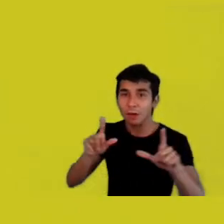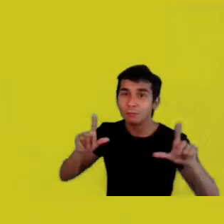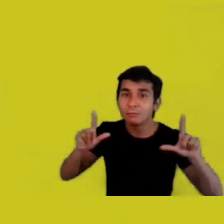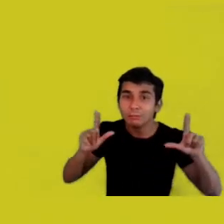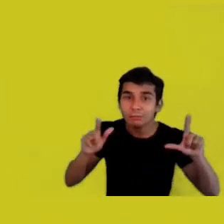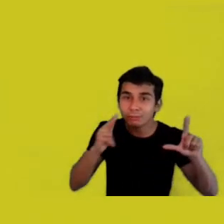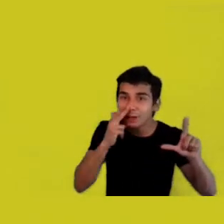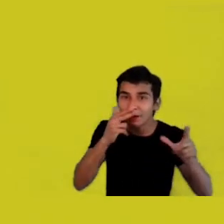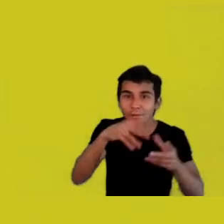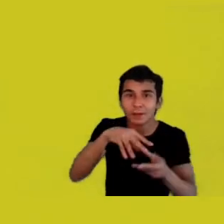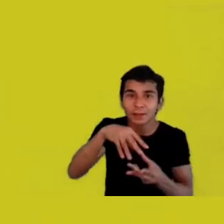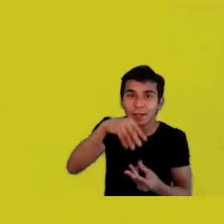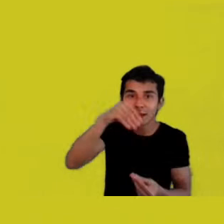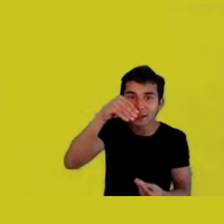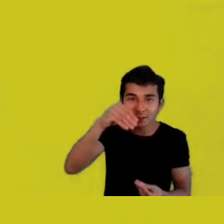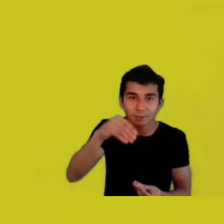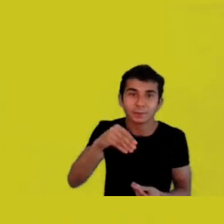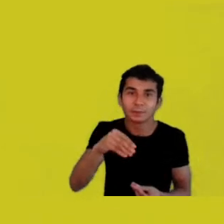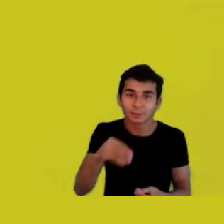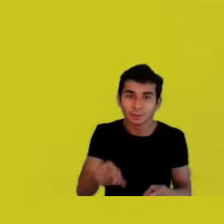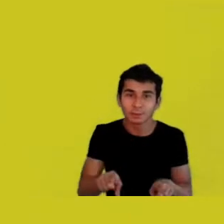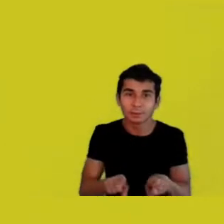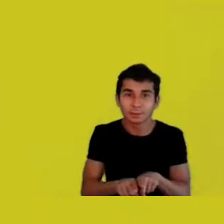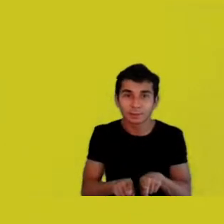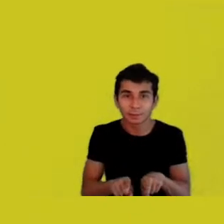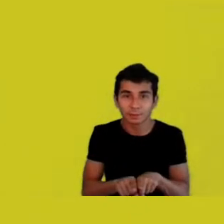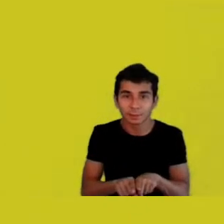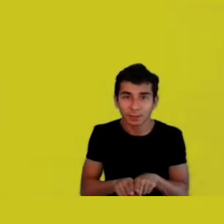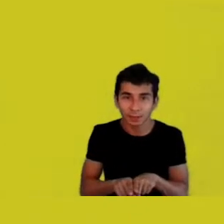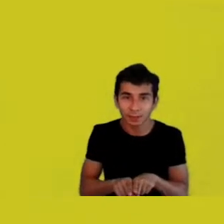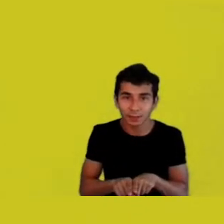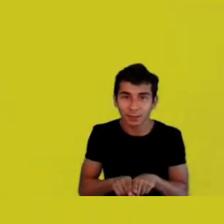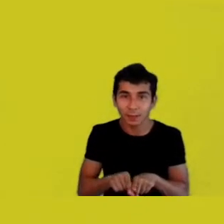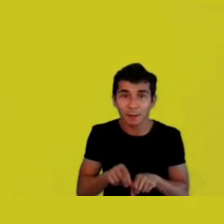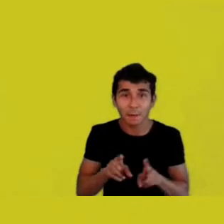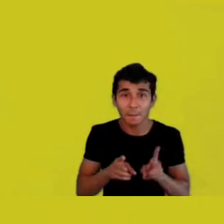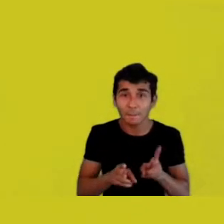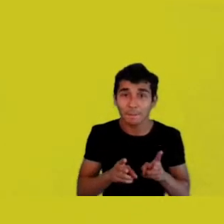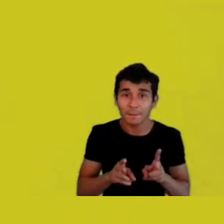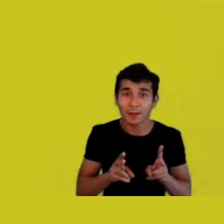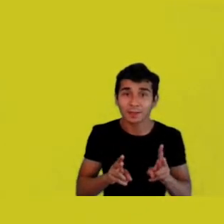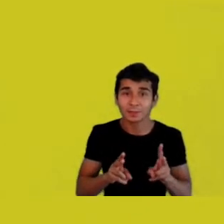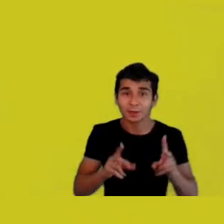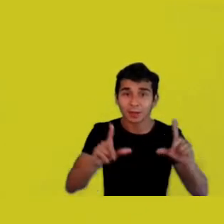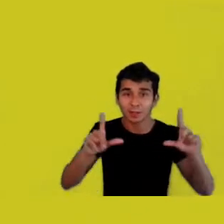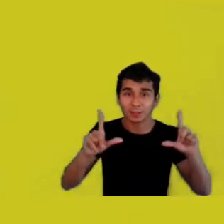what we’d see if we were away from the screens, meaning, vegetation.